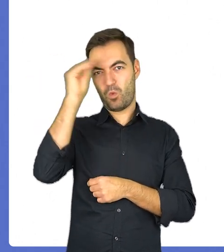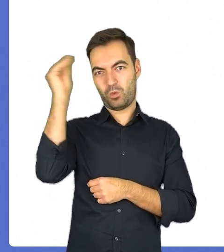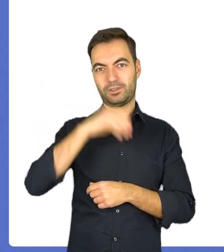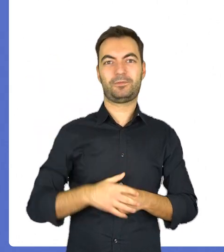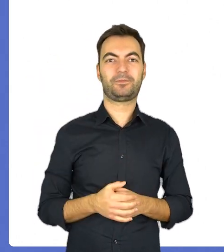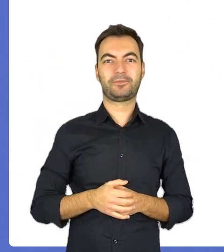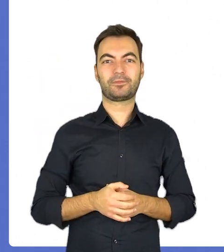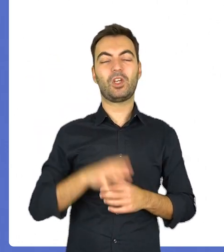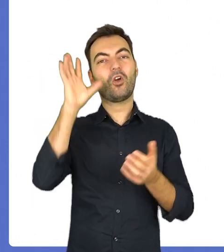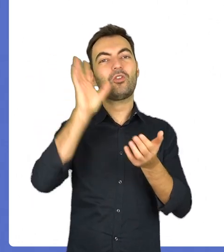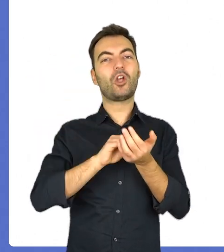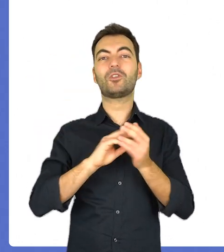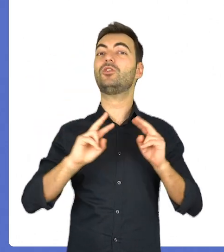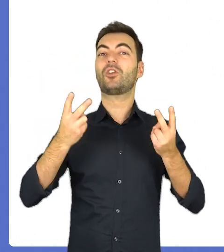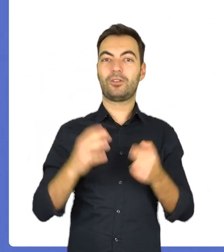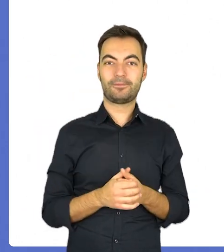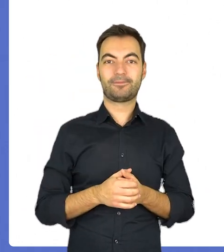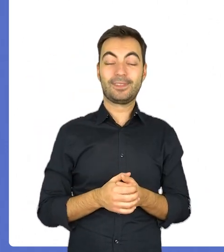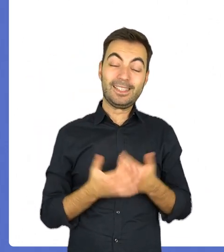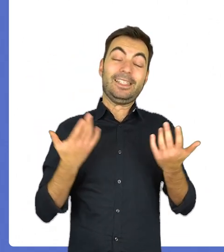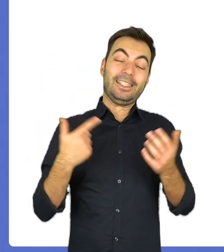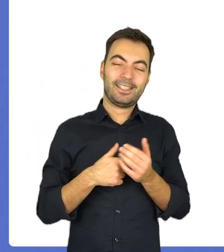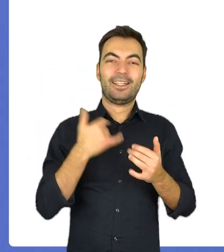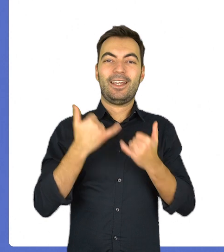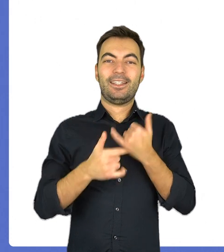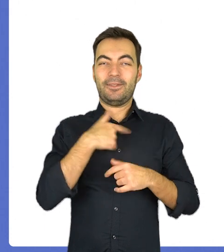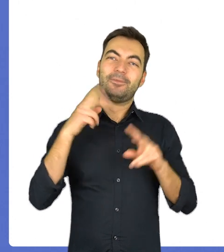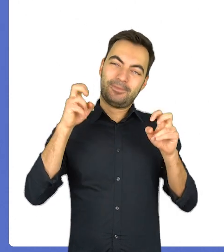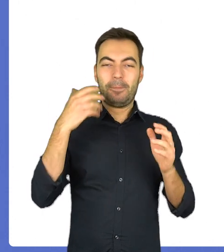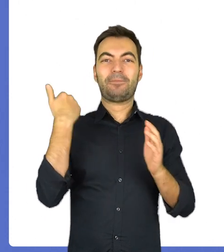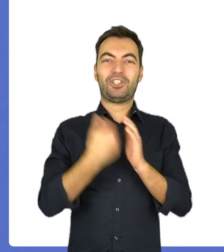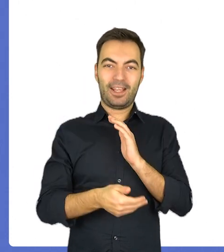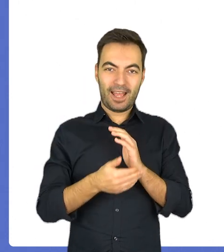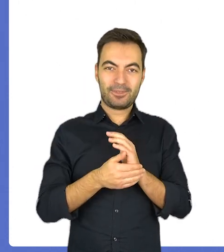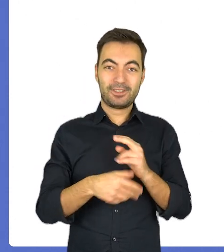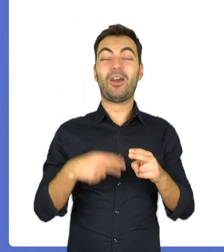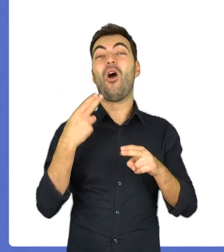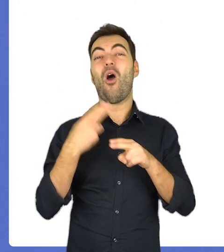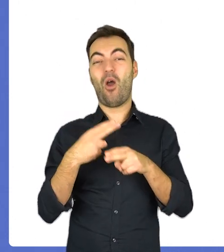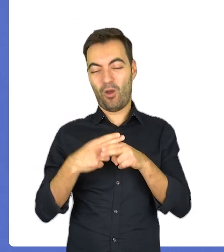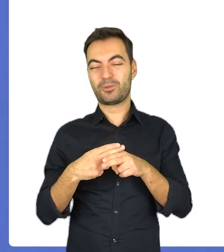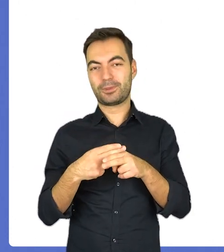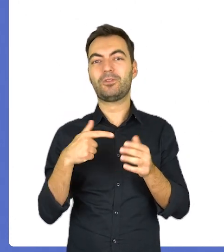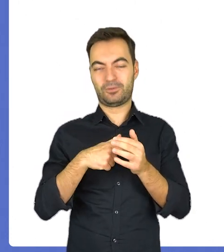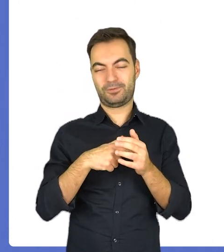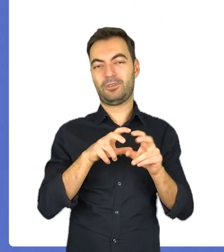He gains experience during those fights that are unfortunately lost for us, i.e. during illness.